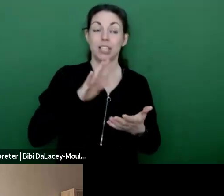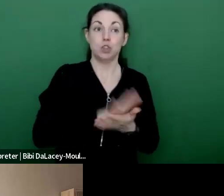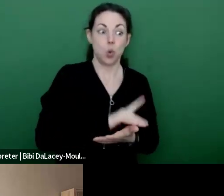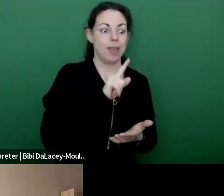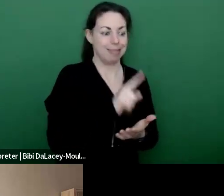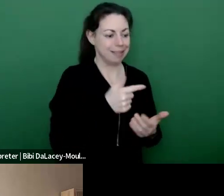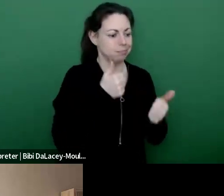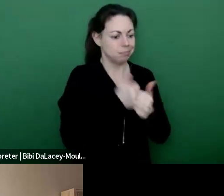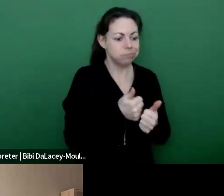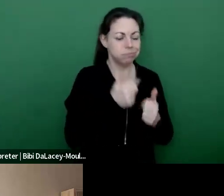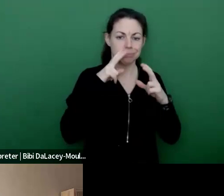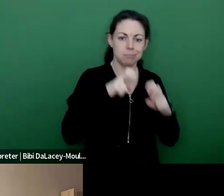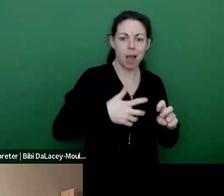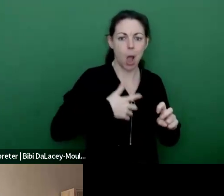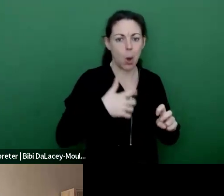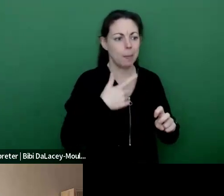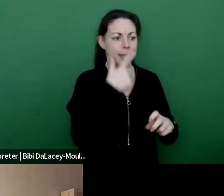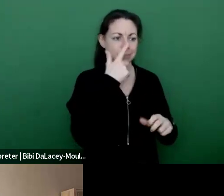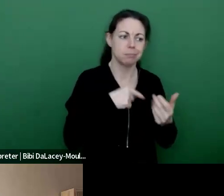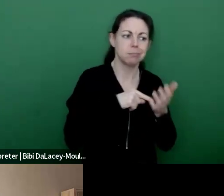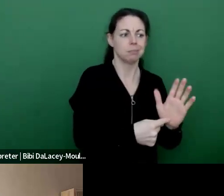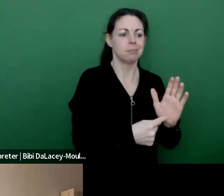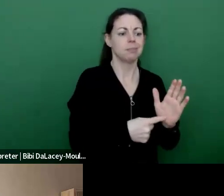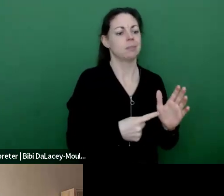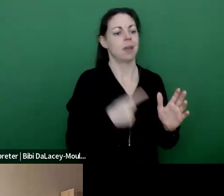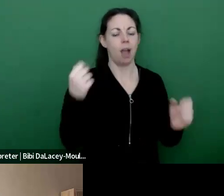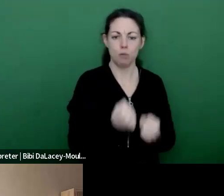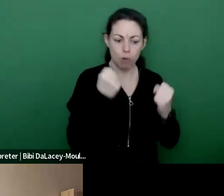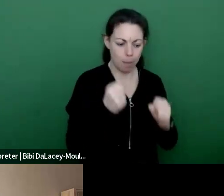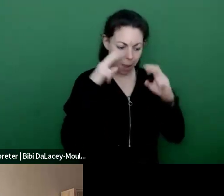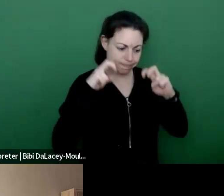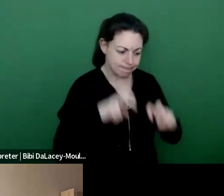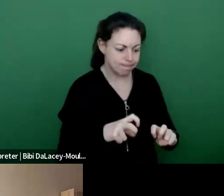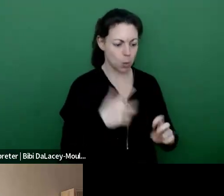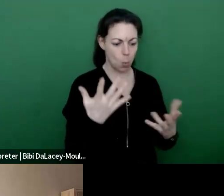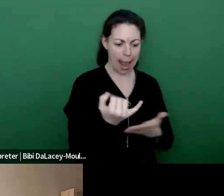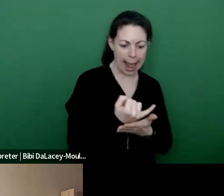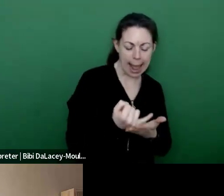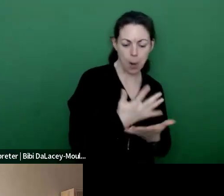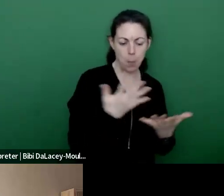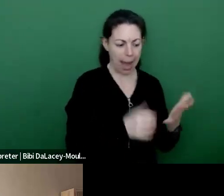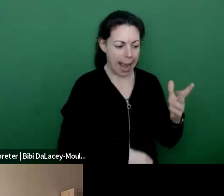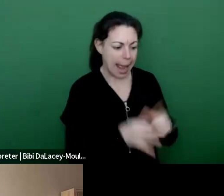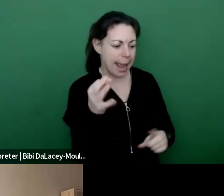impartial an approach and as robust a one as possible, and trying to take pride in preventing problems in the future and making real